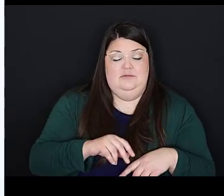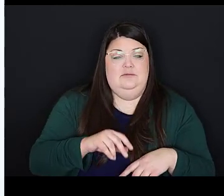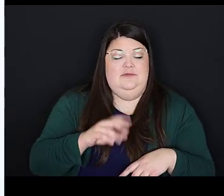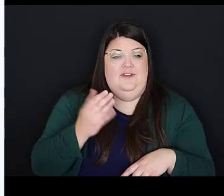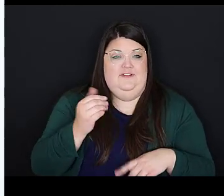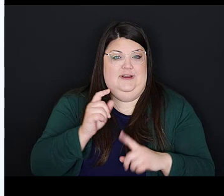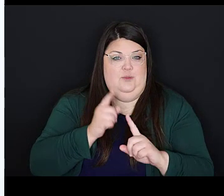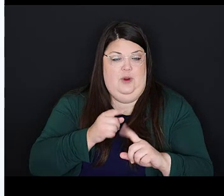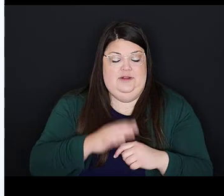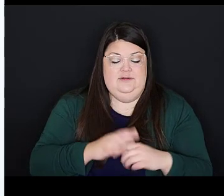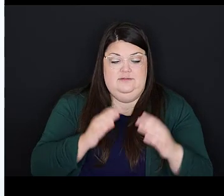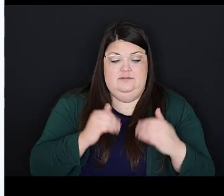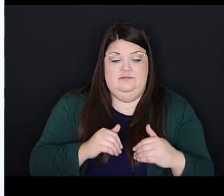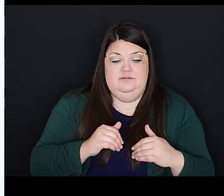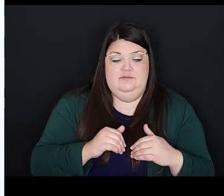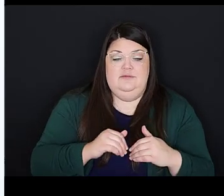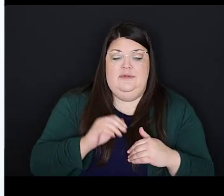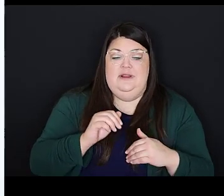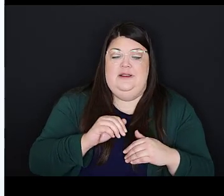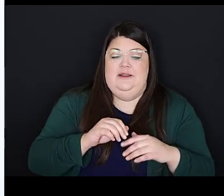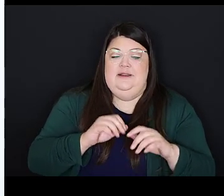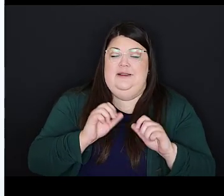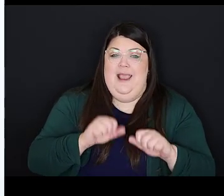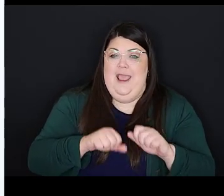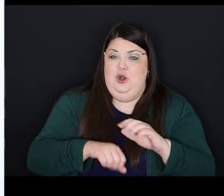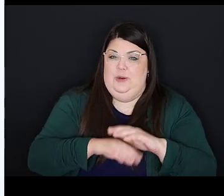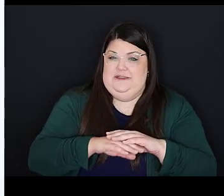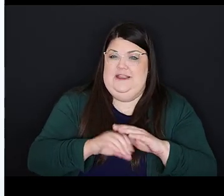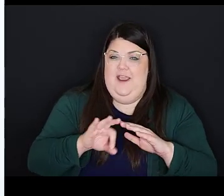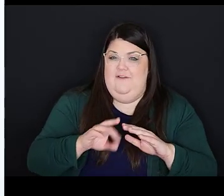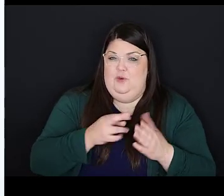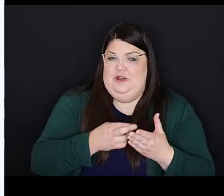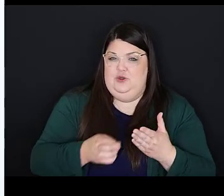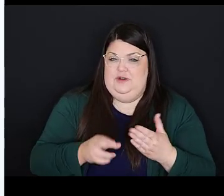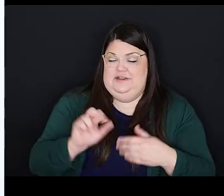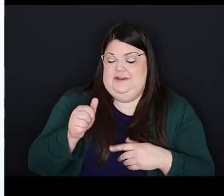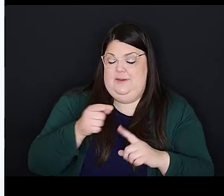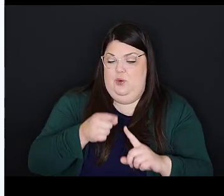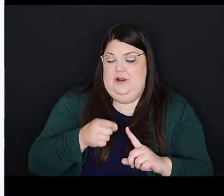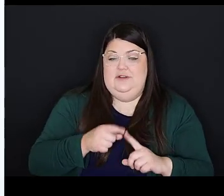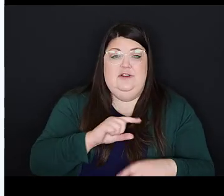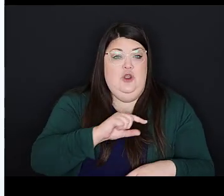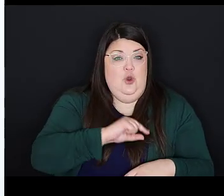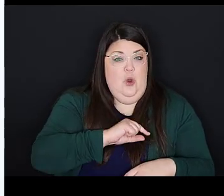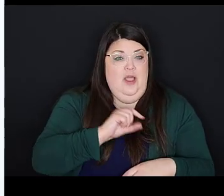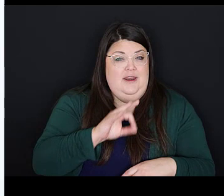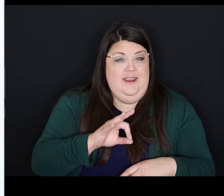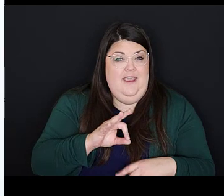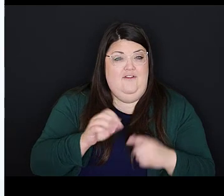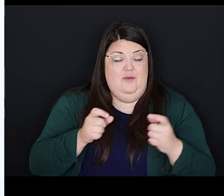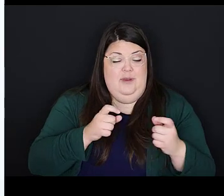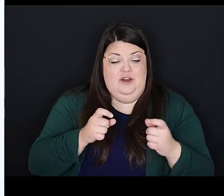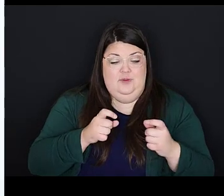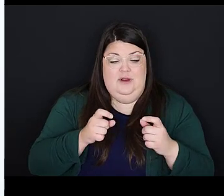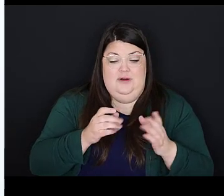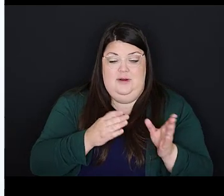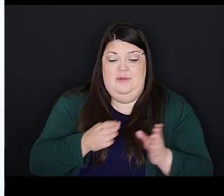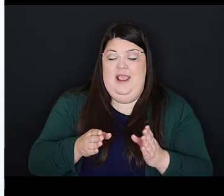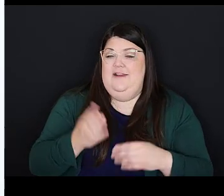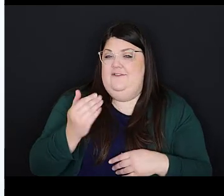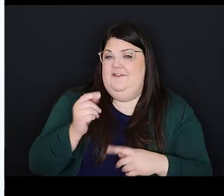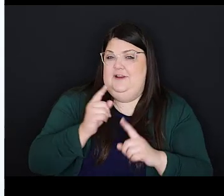Adequacy of Resources (10 points), Quality of Management Plan (15 points), Quality of Project